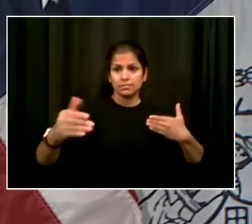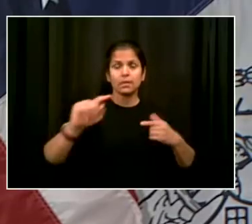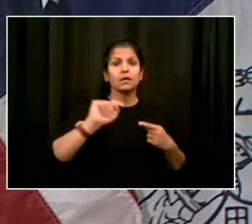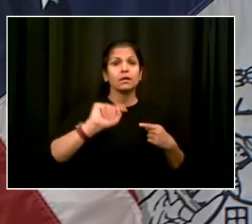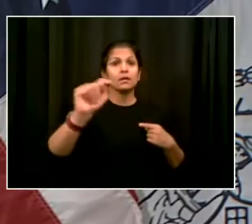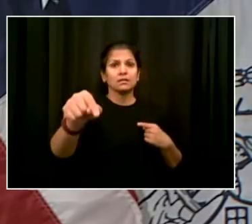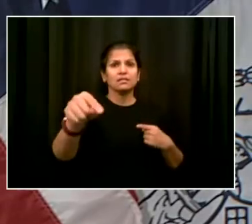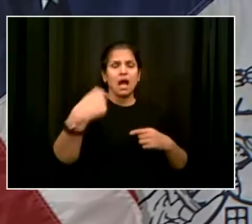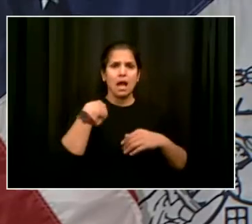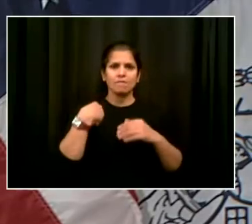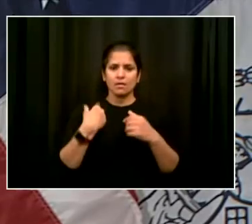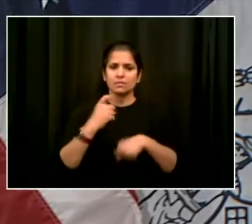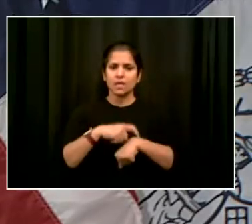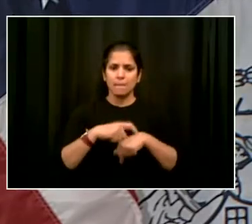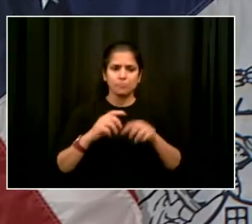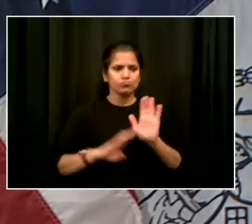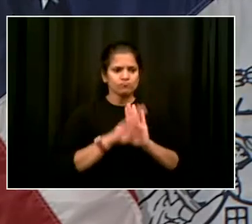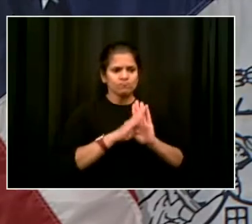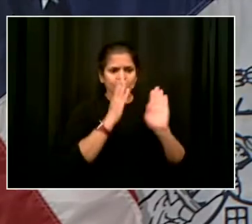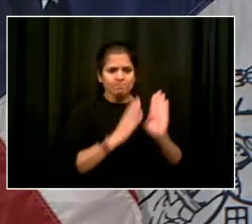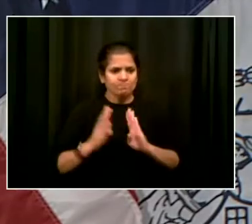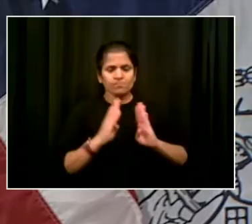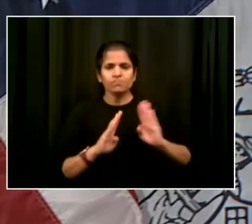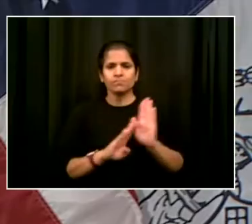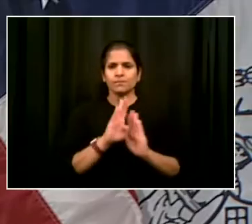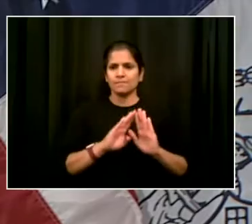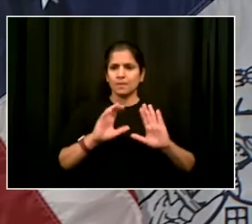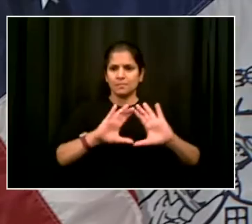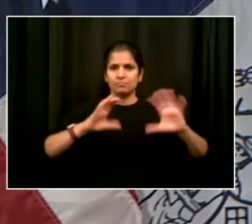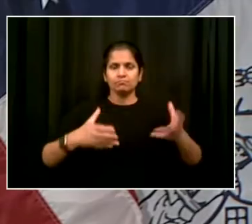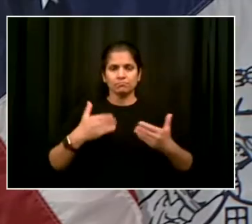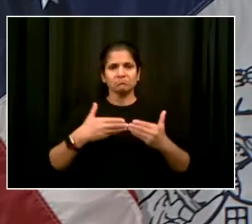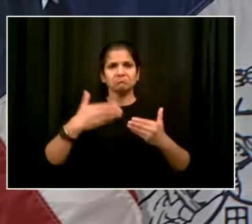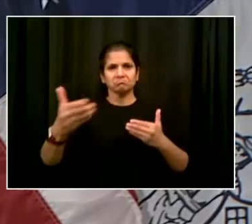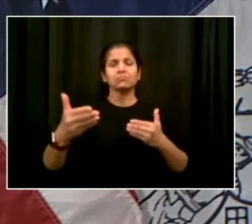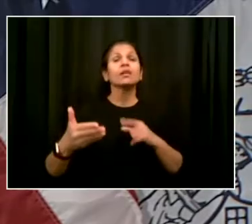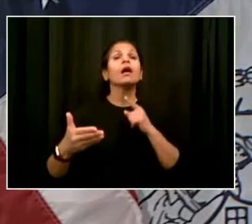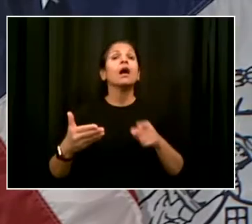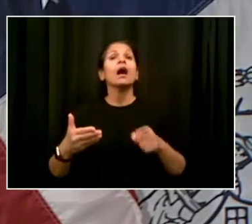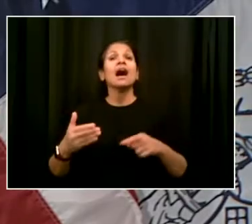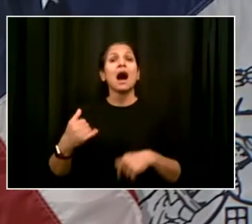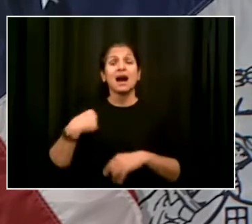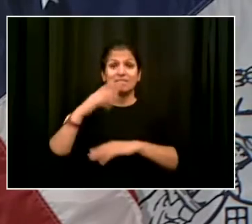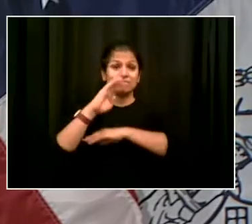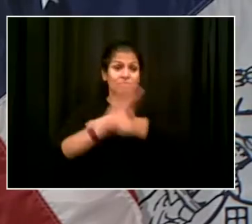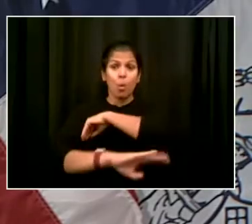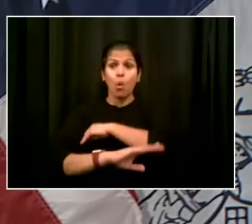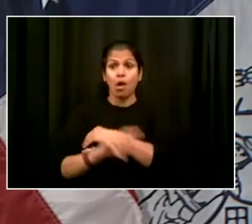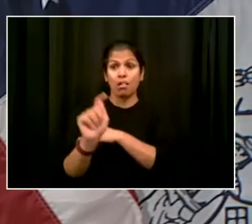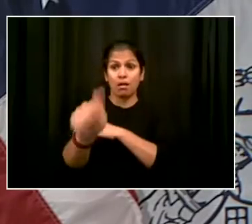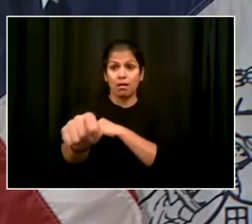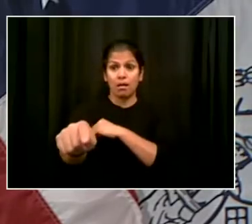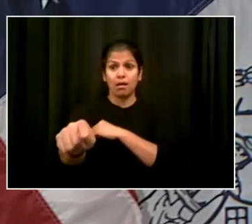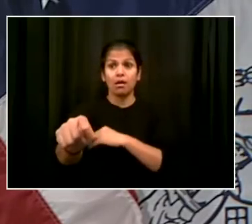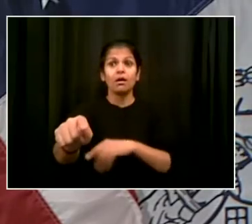SCHOOL IN SEPPEMTBBER 2021. WE WANT TO START TO PRESENT TO PARENTS HOW YOU